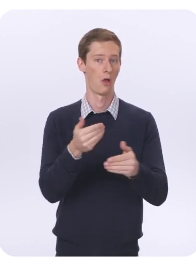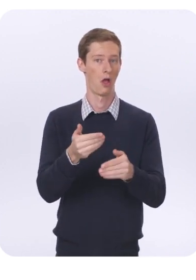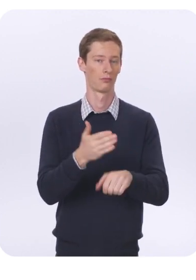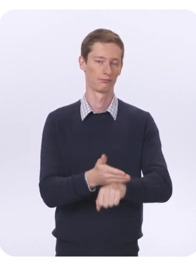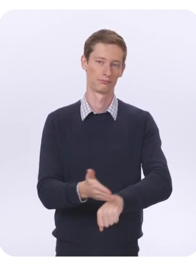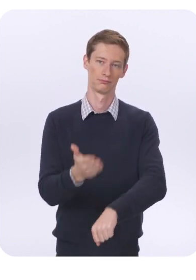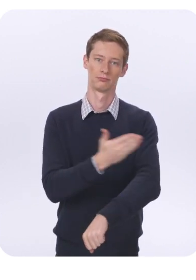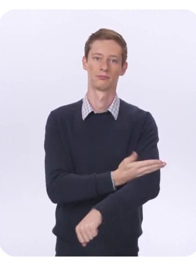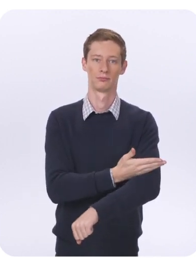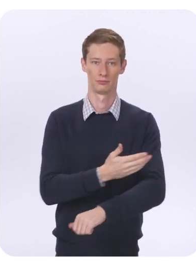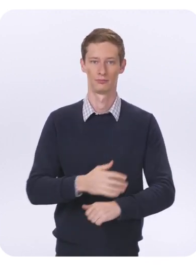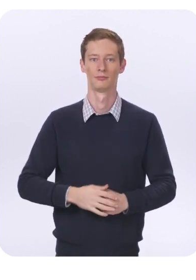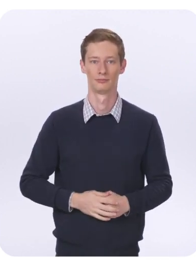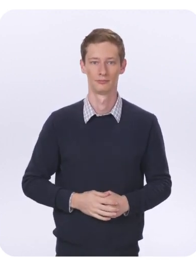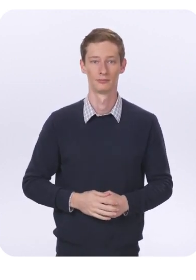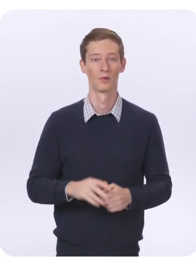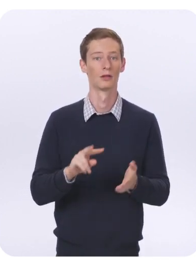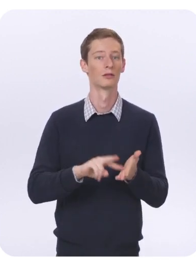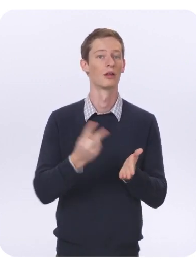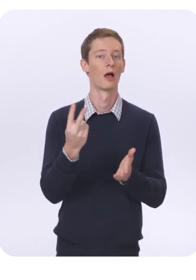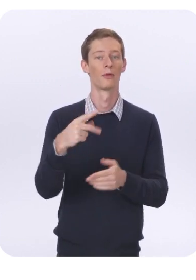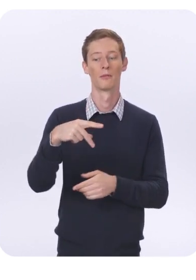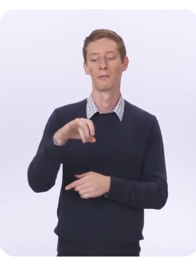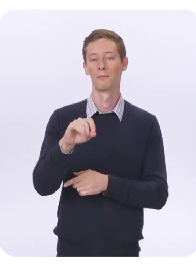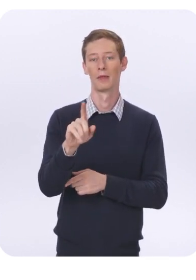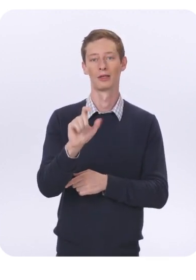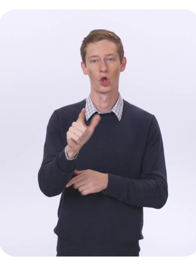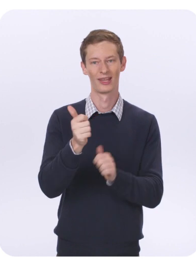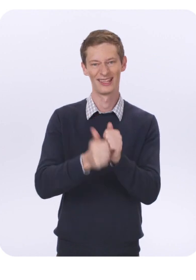Double pixel per clock processing from 24 to 48.